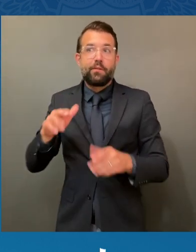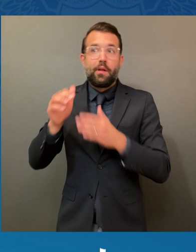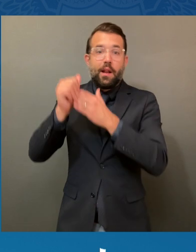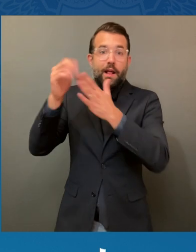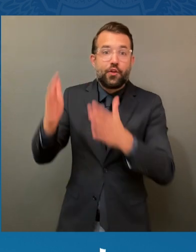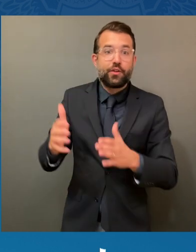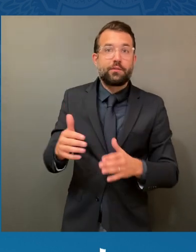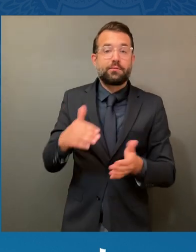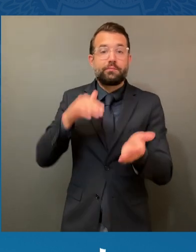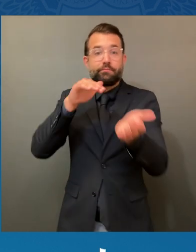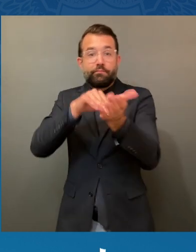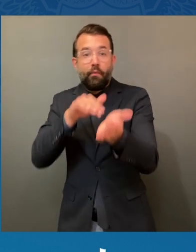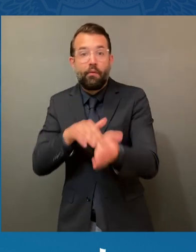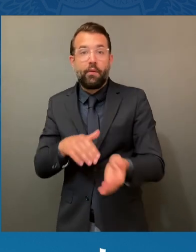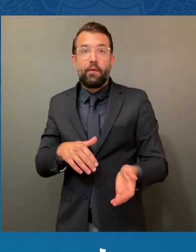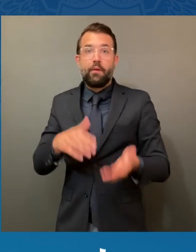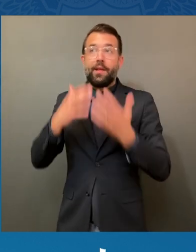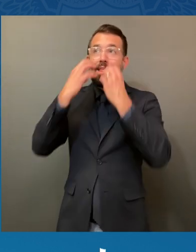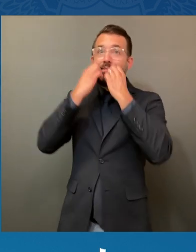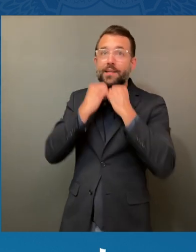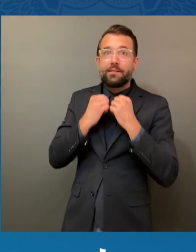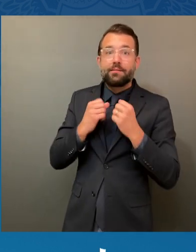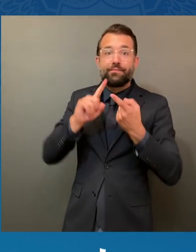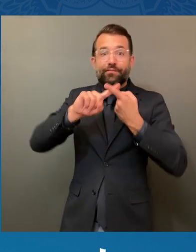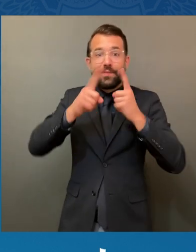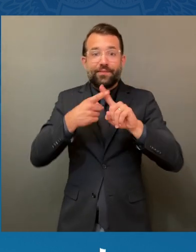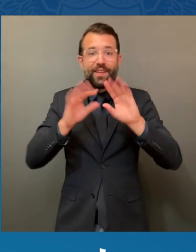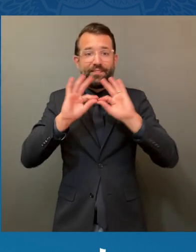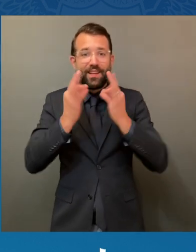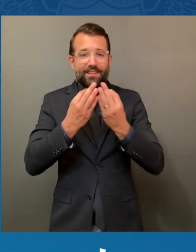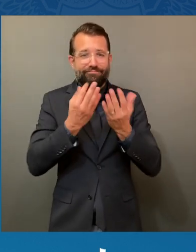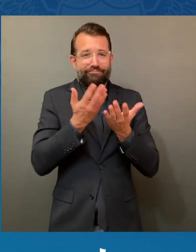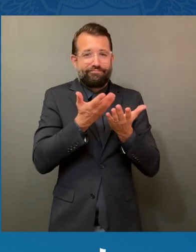But the government should not be making that decision for her.